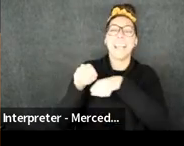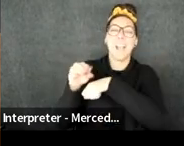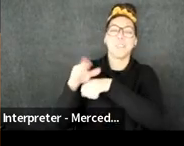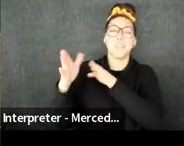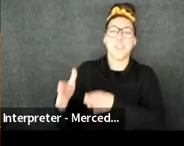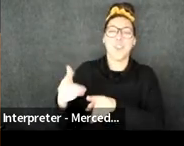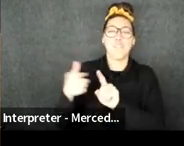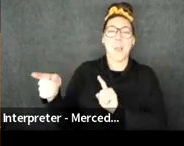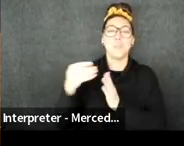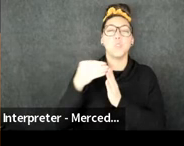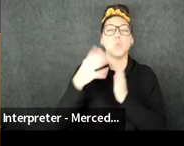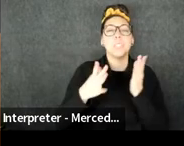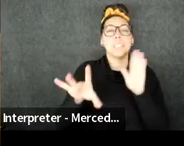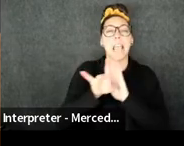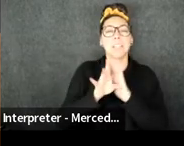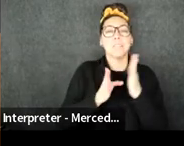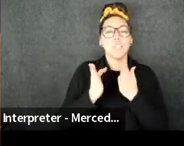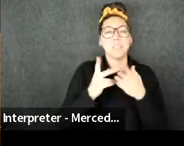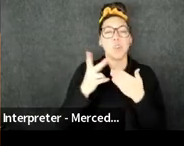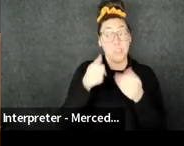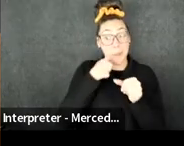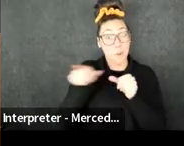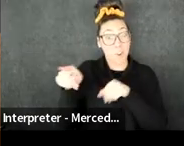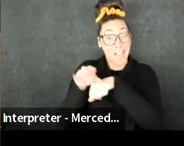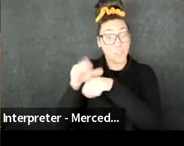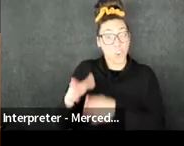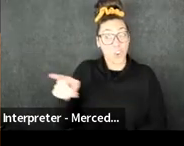Service program who will selected me to see that award.